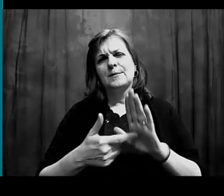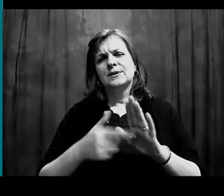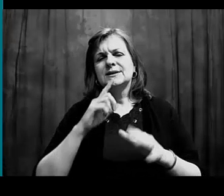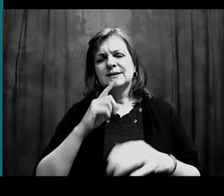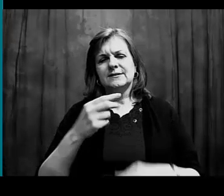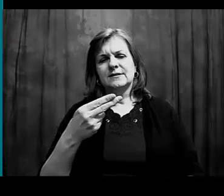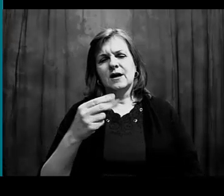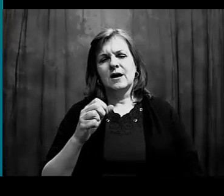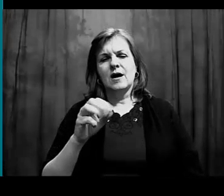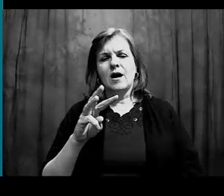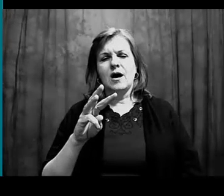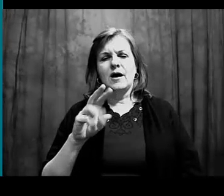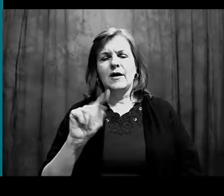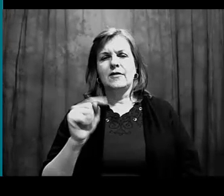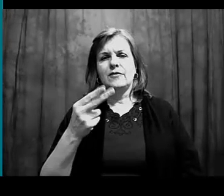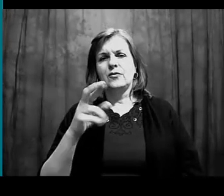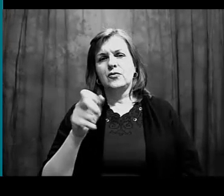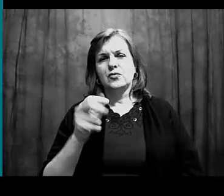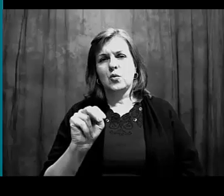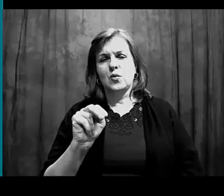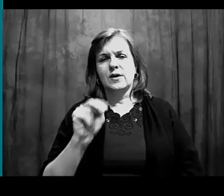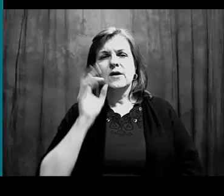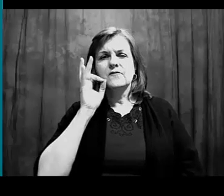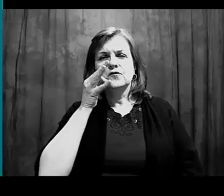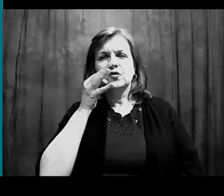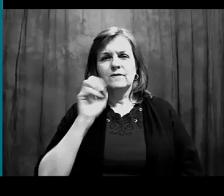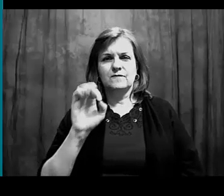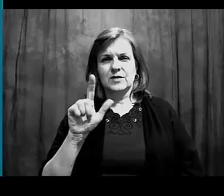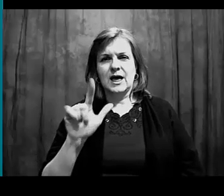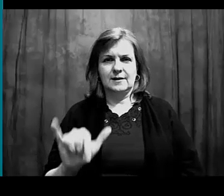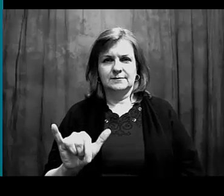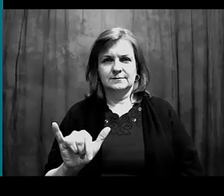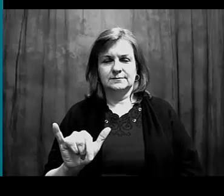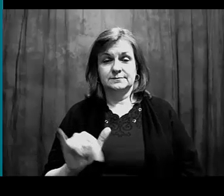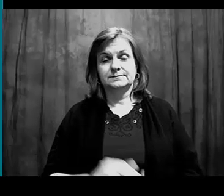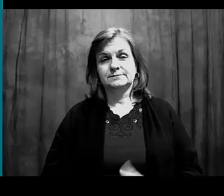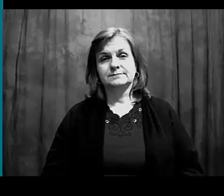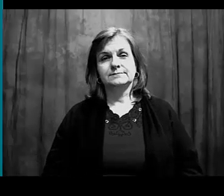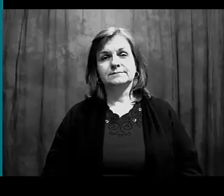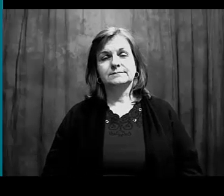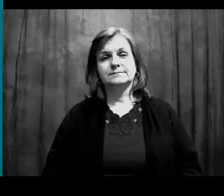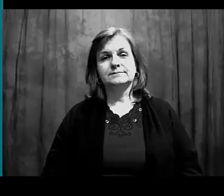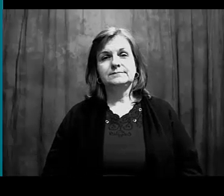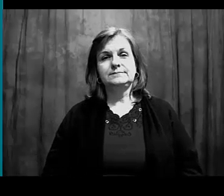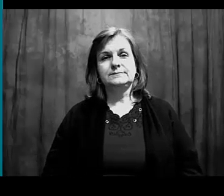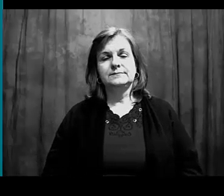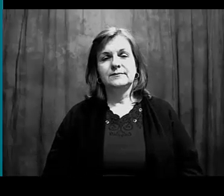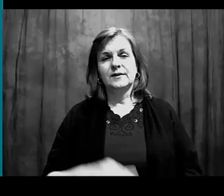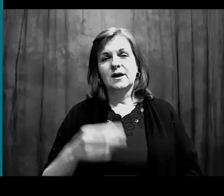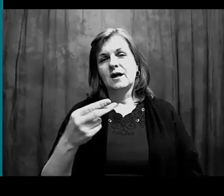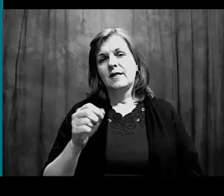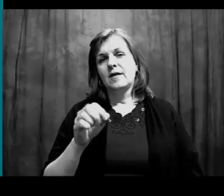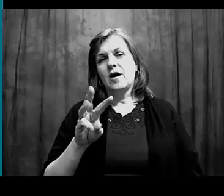the target example for this one is actually the Hawthorne fruit fly now